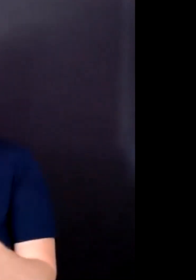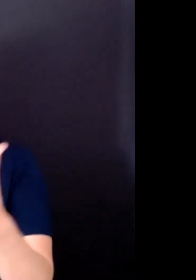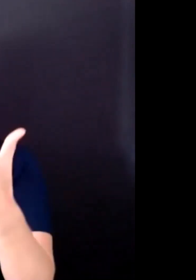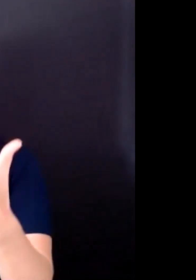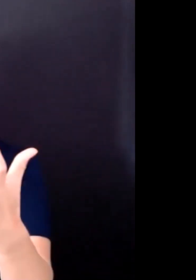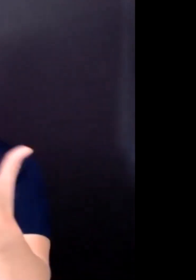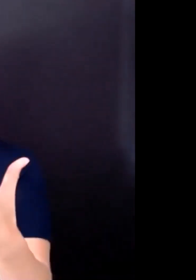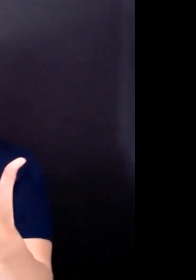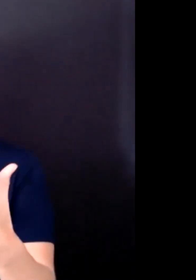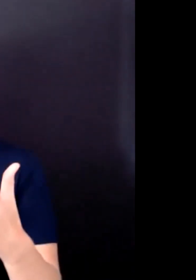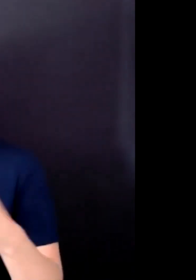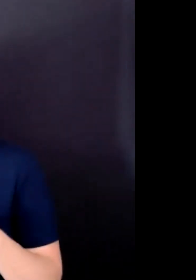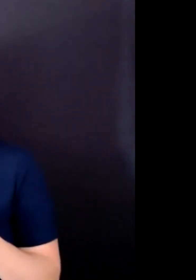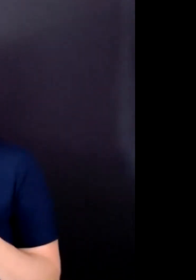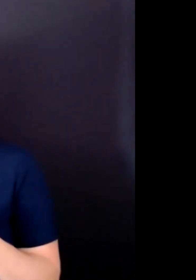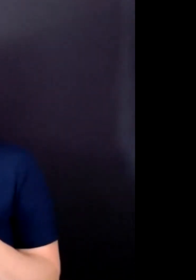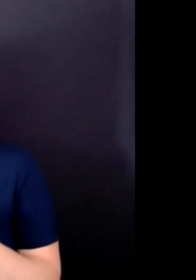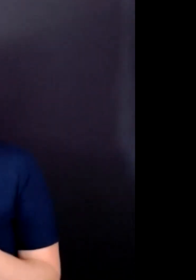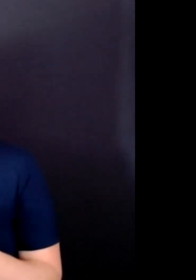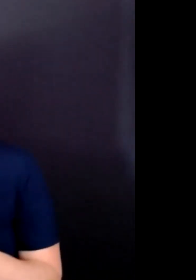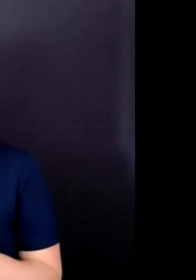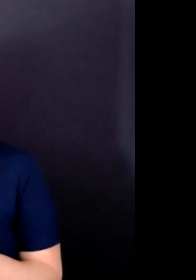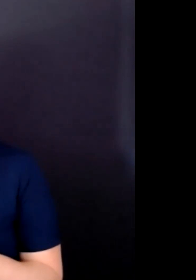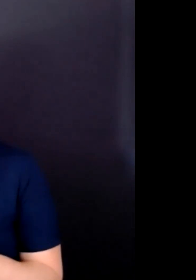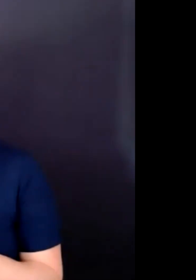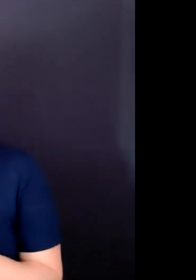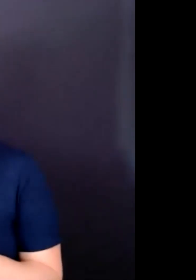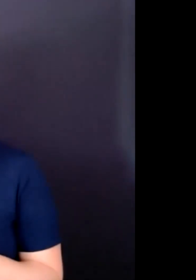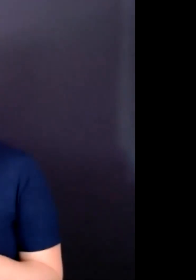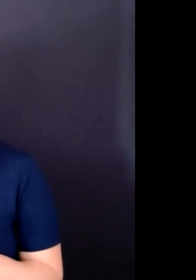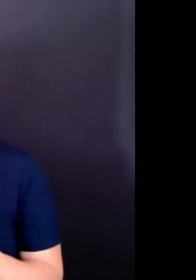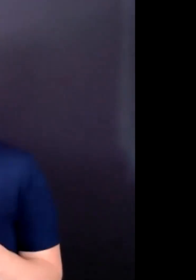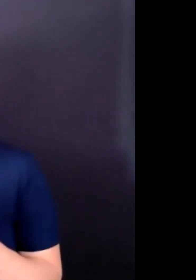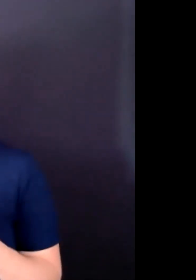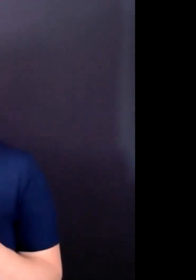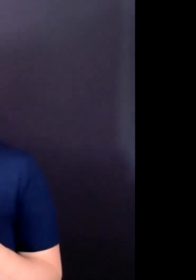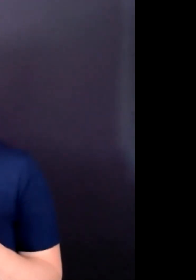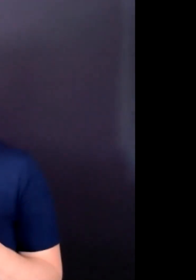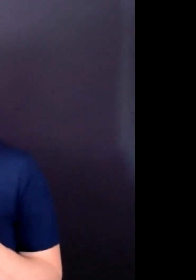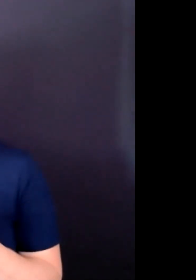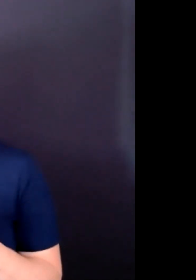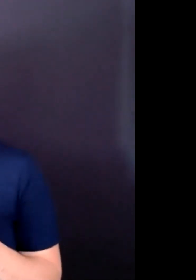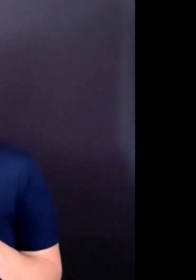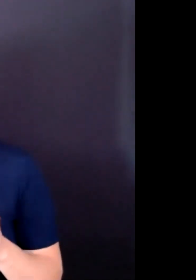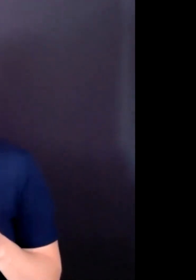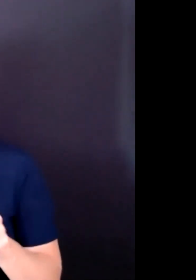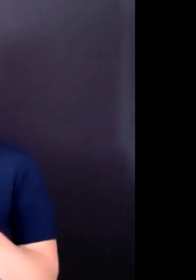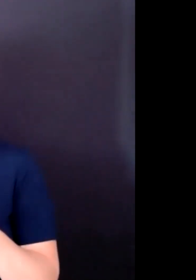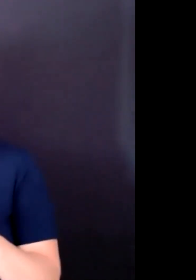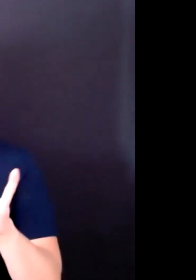assistive technology to the best of the ability. So, there's a lot of moving pieces with that. It is very complicated, when you look